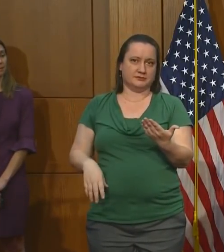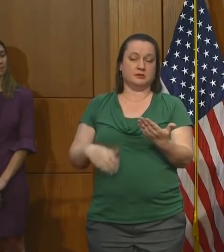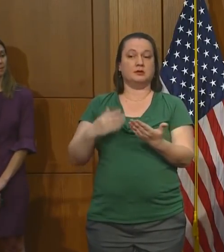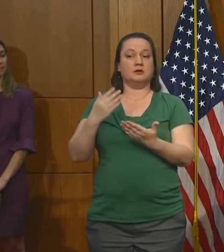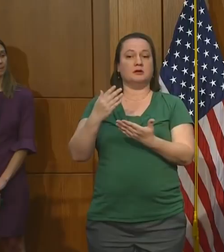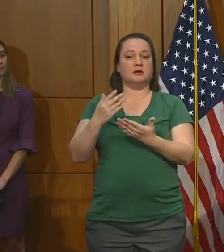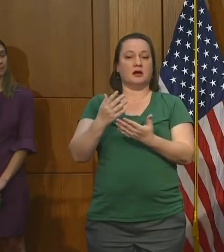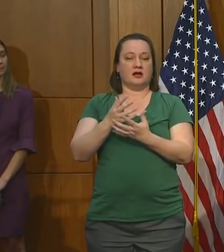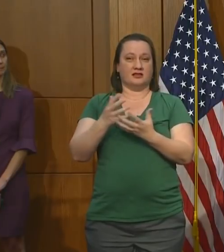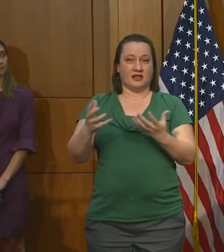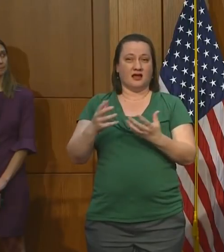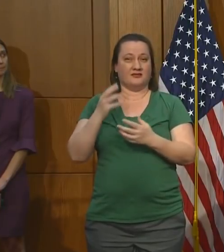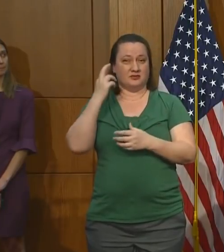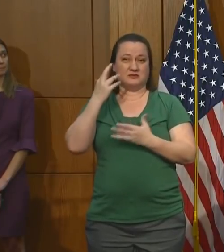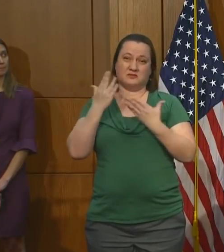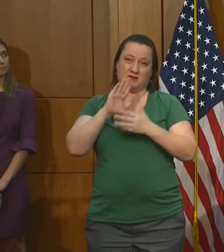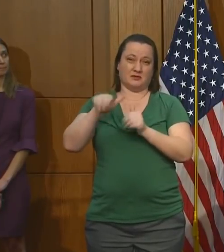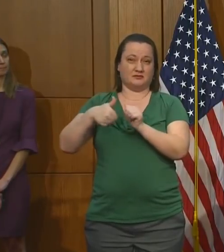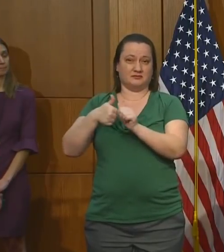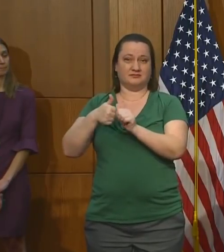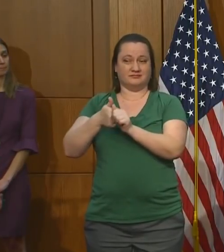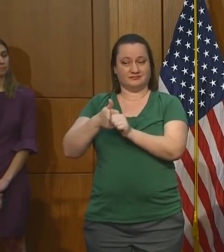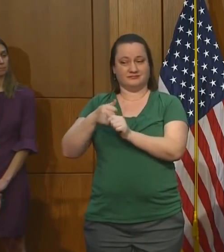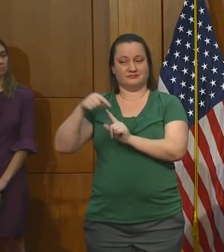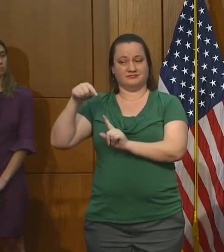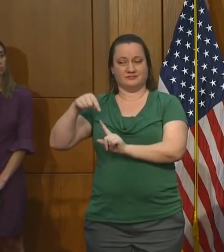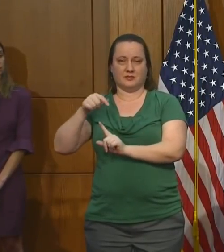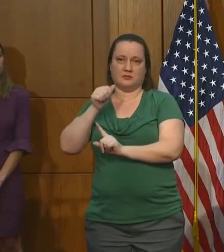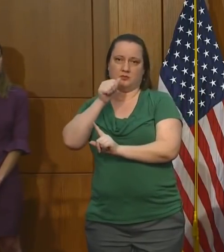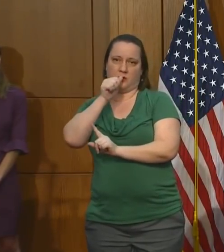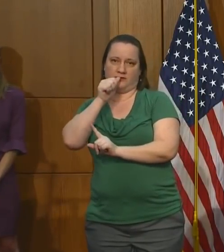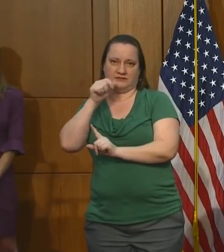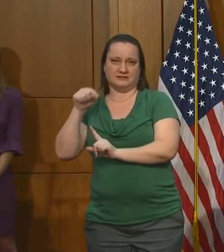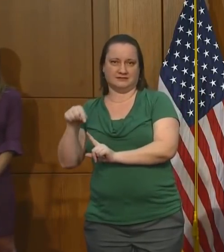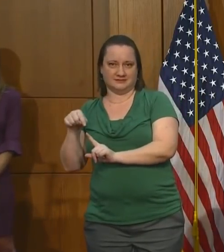THAT. THESE THINGS ARE IN THE CODE FOR THE REASON SOMEONE PUT THAT IN THE CODE AND I SUSPECT